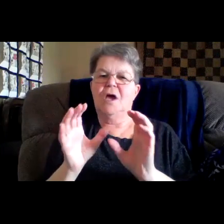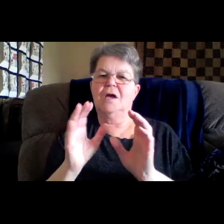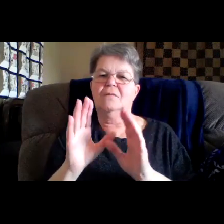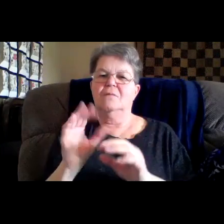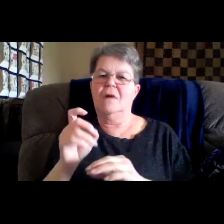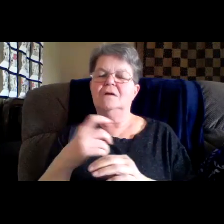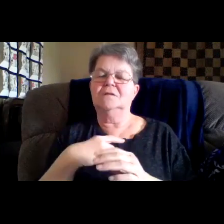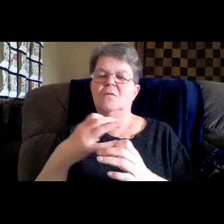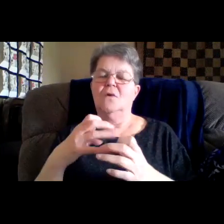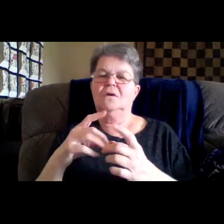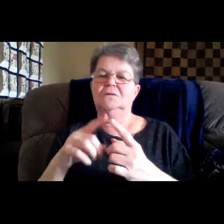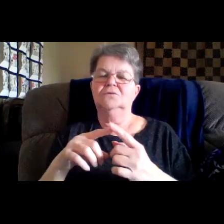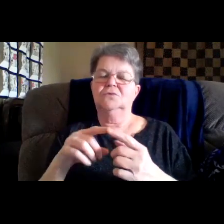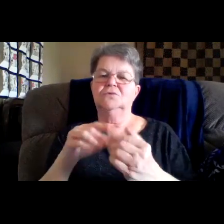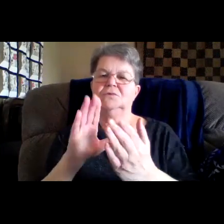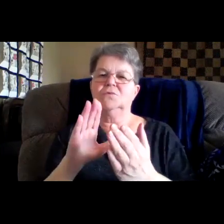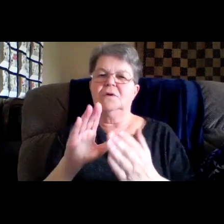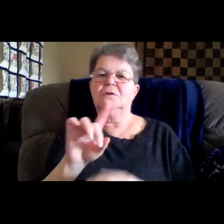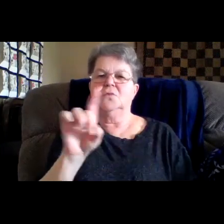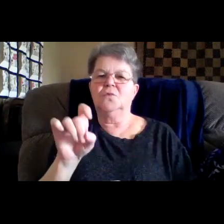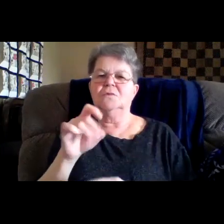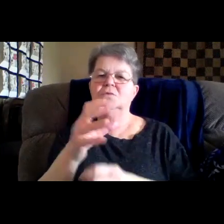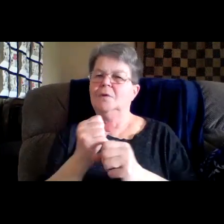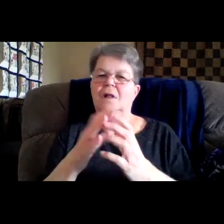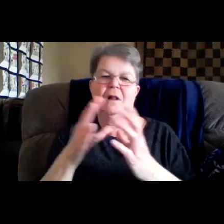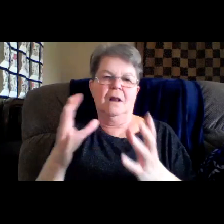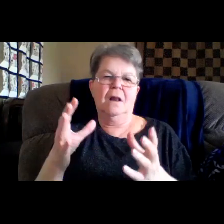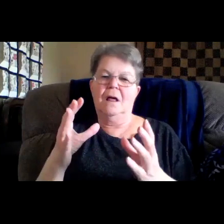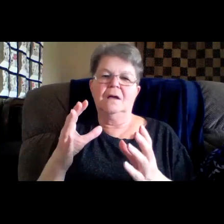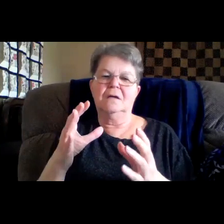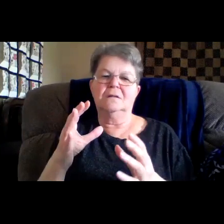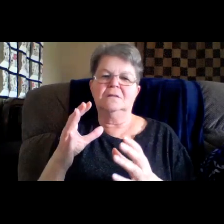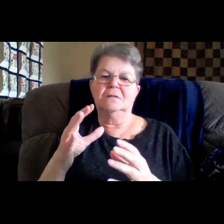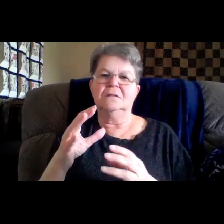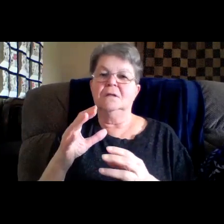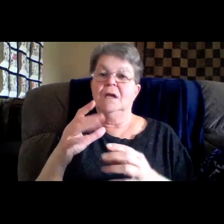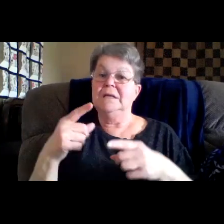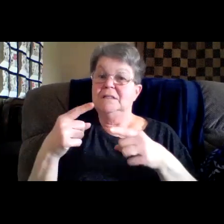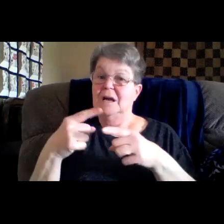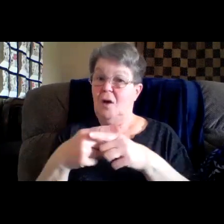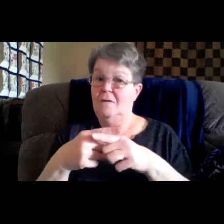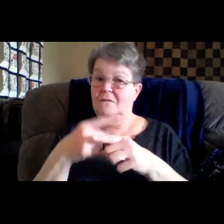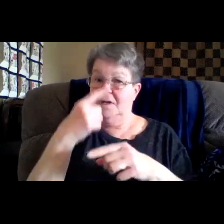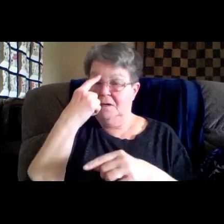might have thoughts on this as well, but it's a question that we get a lot, and is it a conflict of interest for a paid support